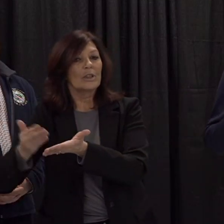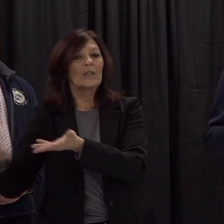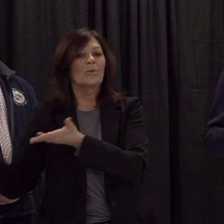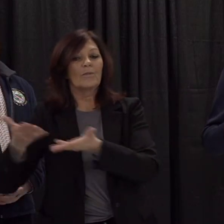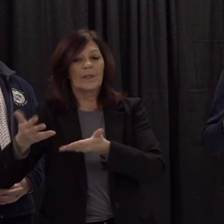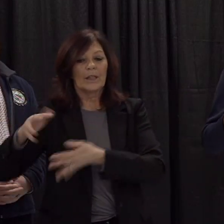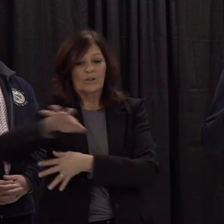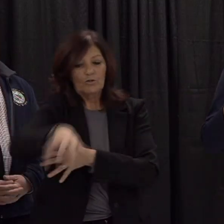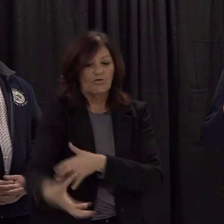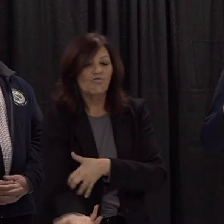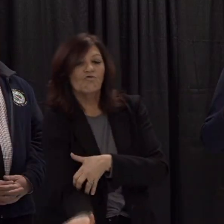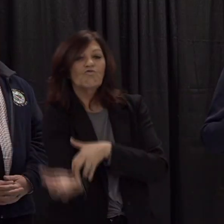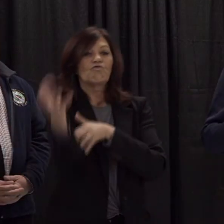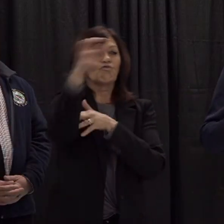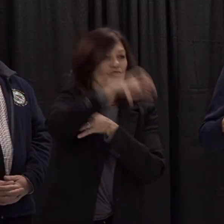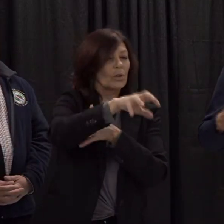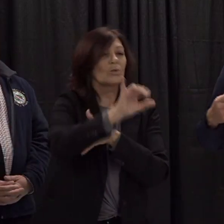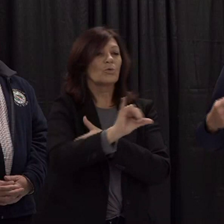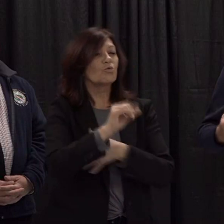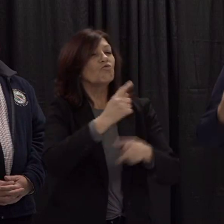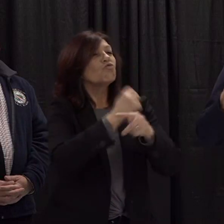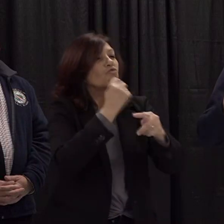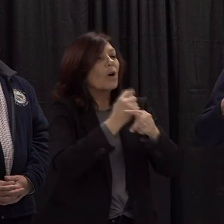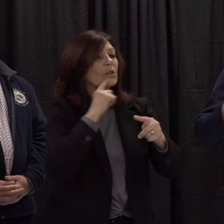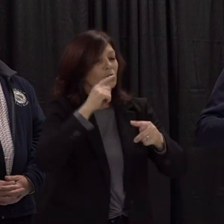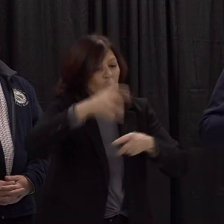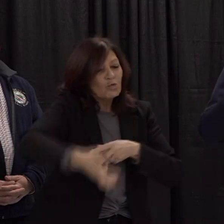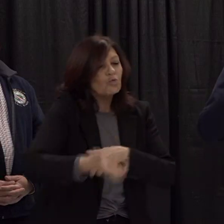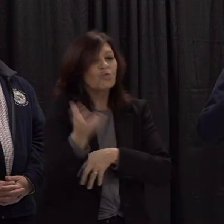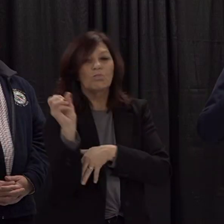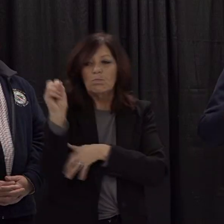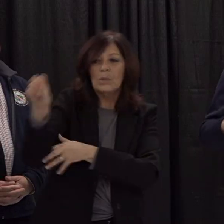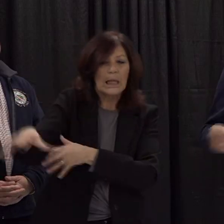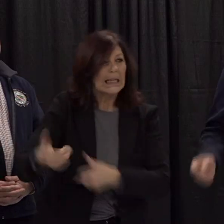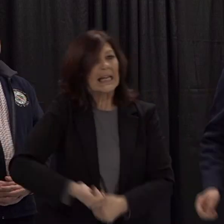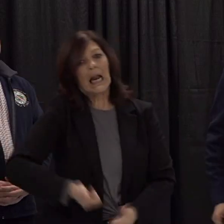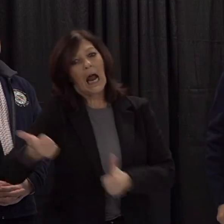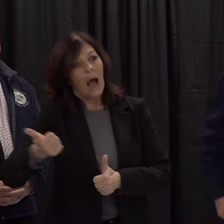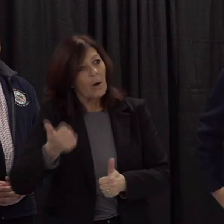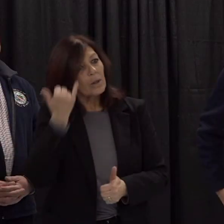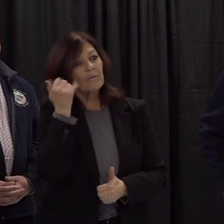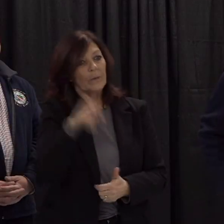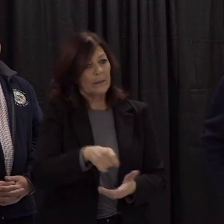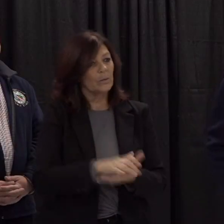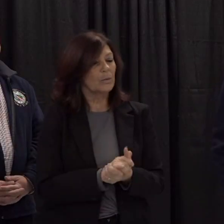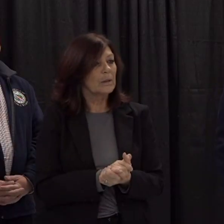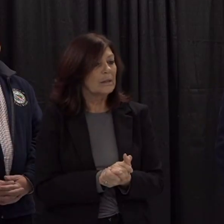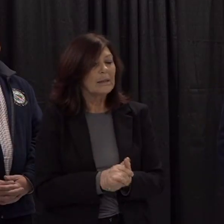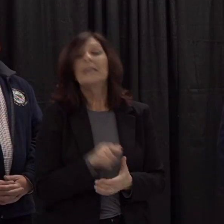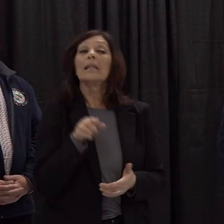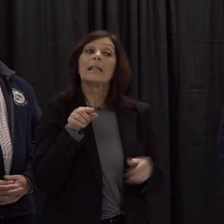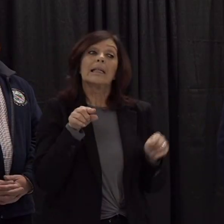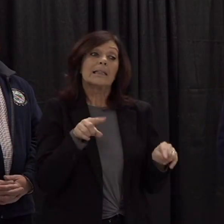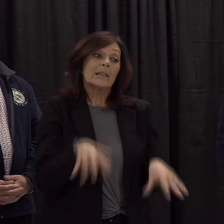bucket trucks as well as other trucks to actually scoop the snow, get it out of there if need be. This is going to take some time,